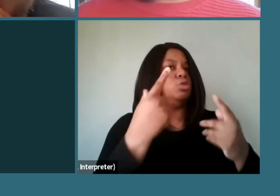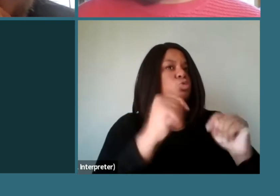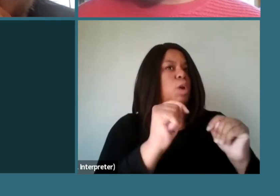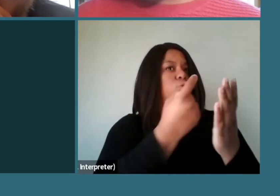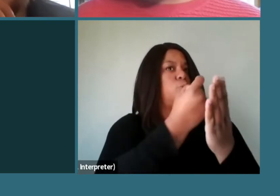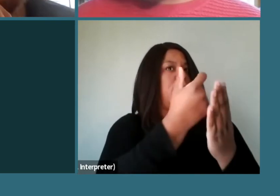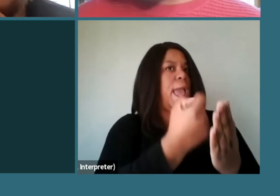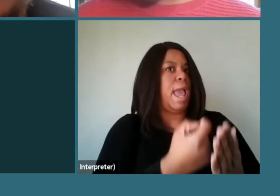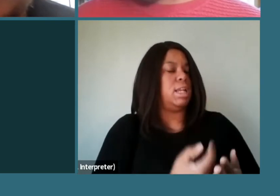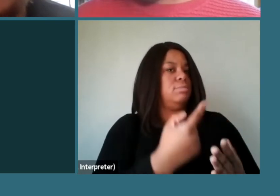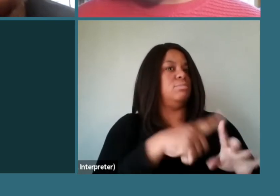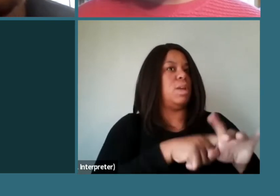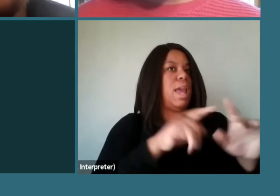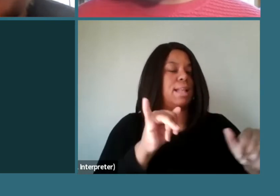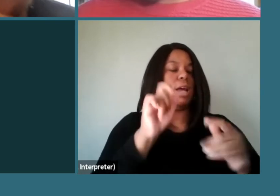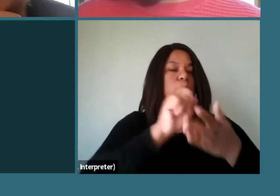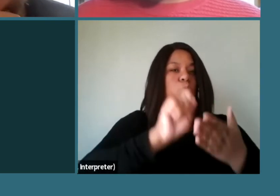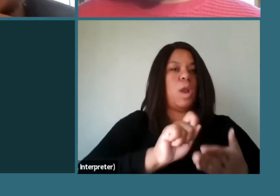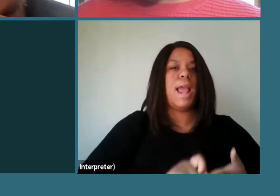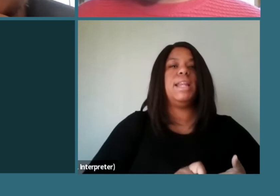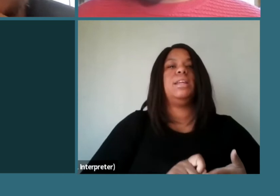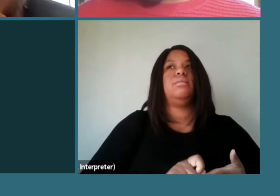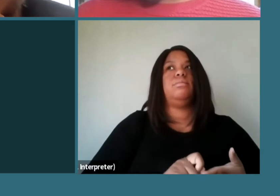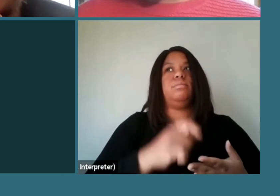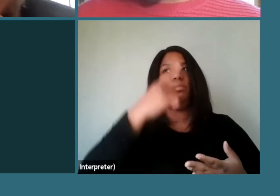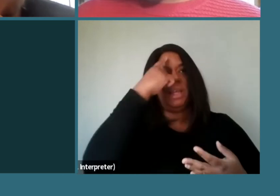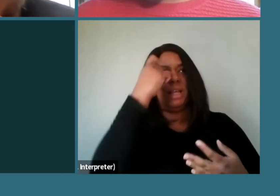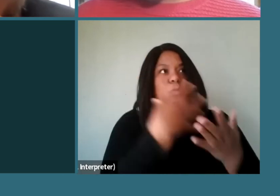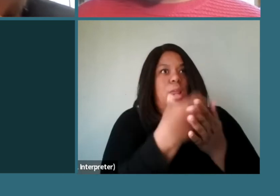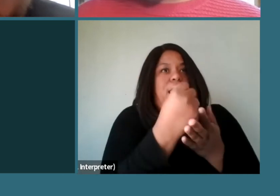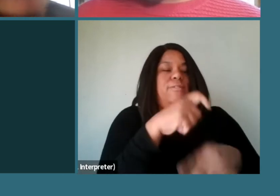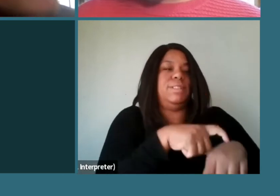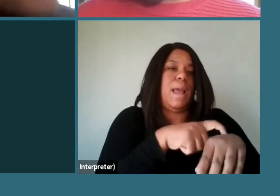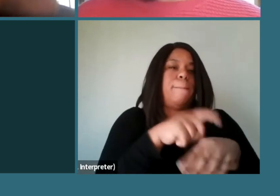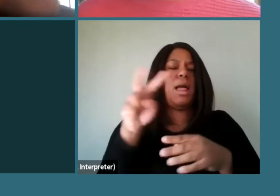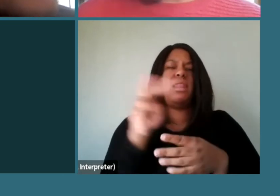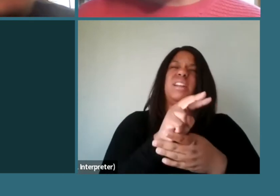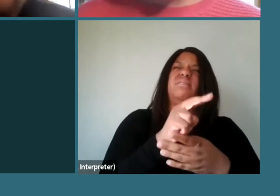especially since I got a little bit caught off with my time. So, like, as I'm looking at this again, ugly shelf with the stolen beer on it,